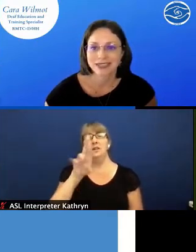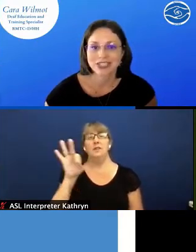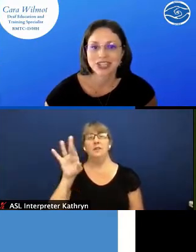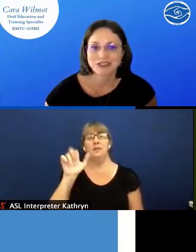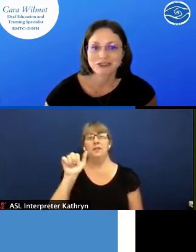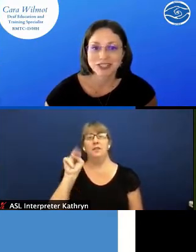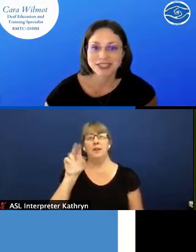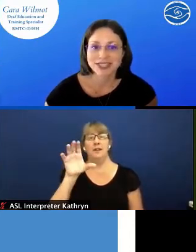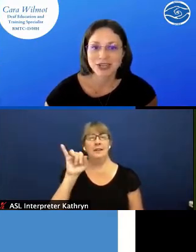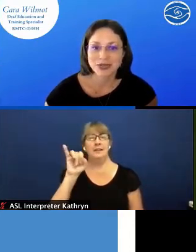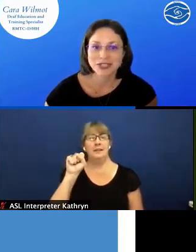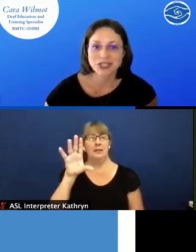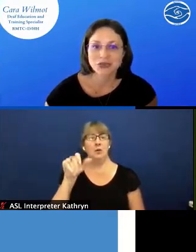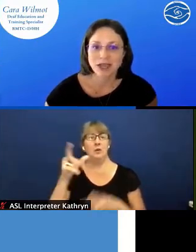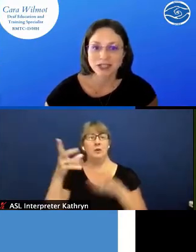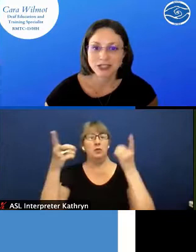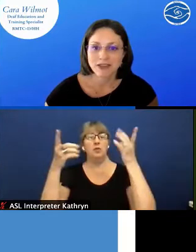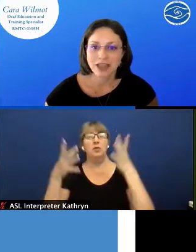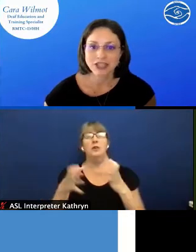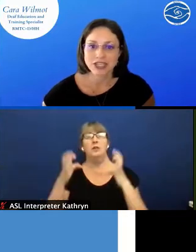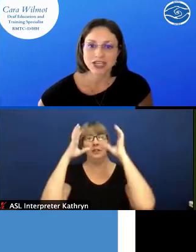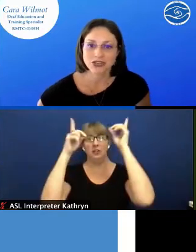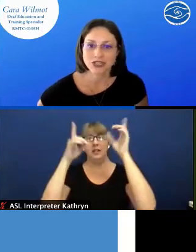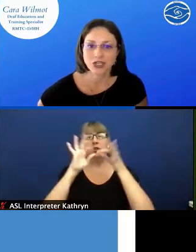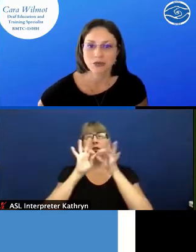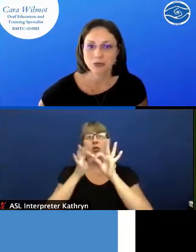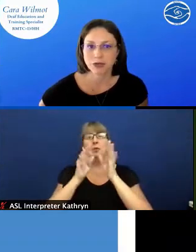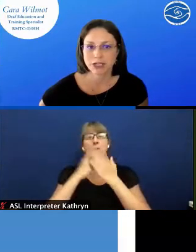Jennifer Francisco is the director of Educational Interpreter Project.